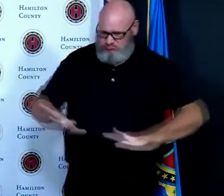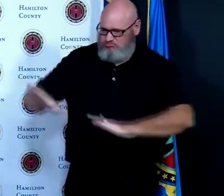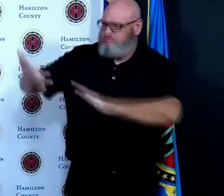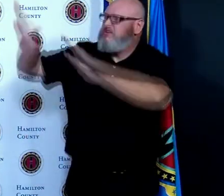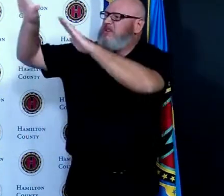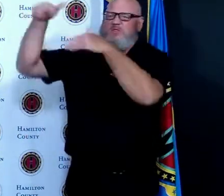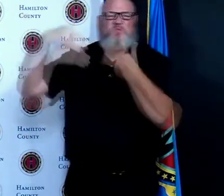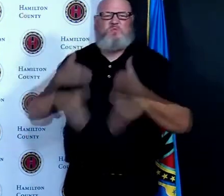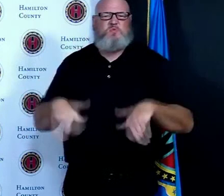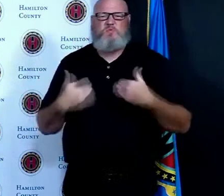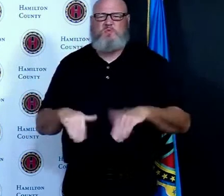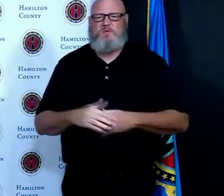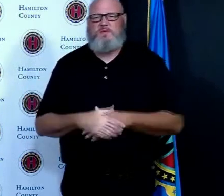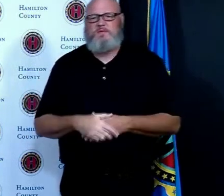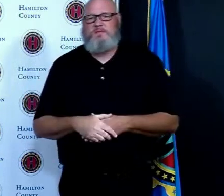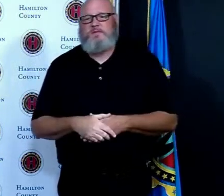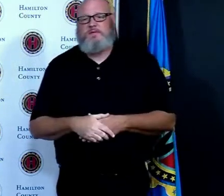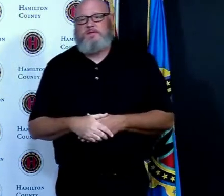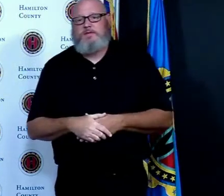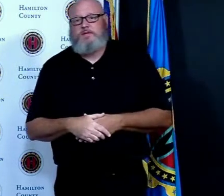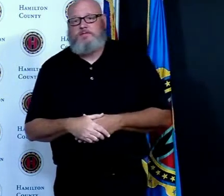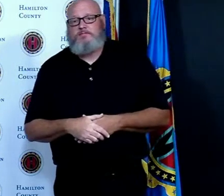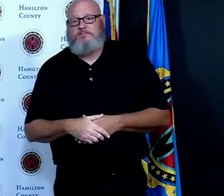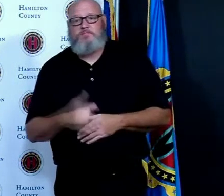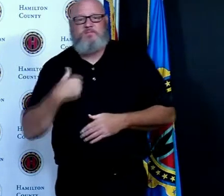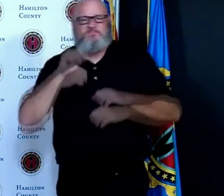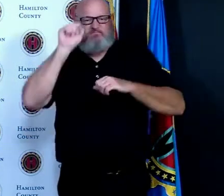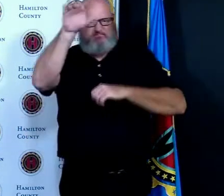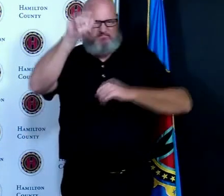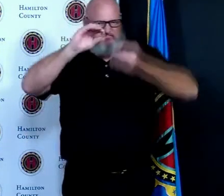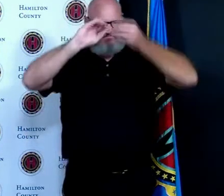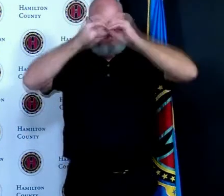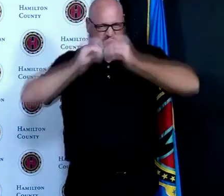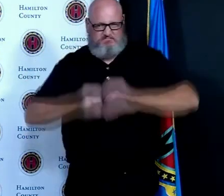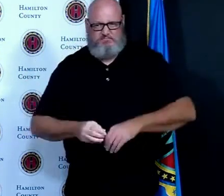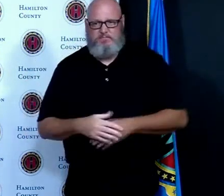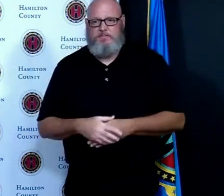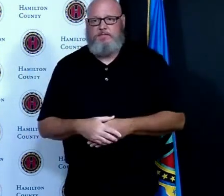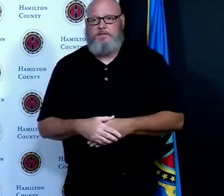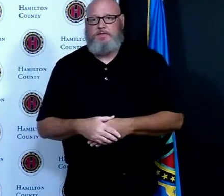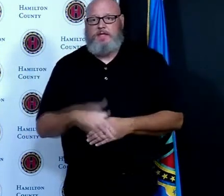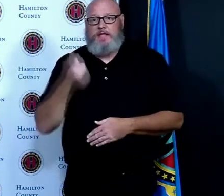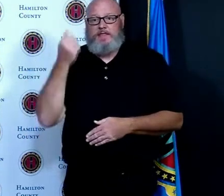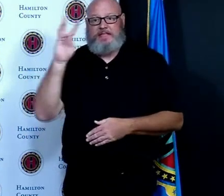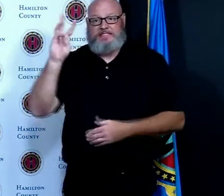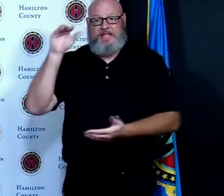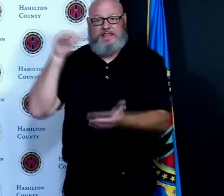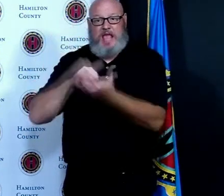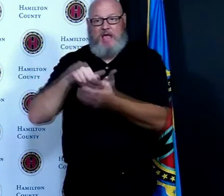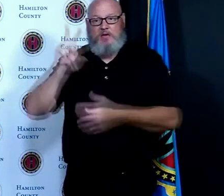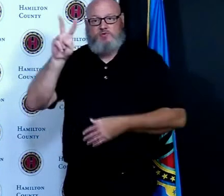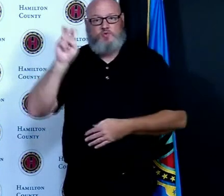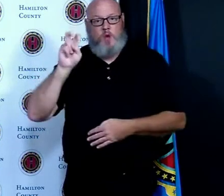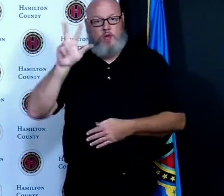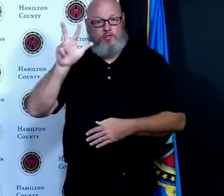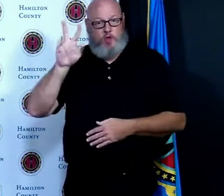four positive cases of Covid-19 in Hamilton County the increase from last week is 1,327.